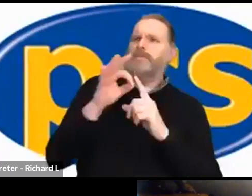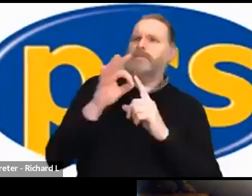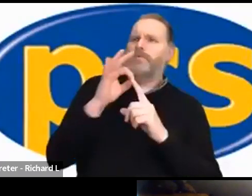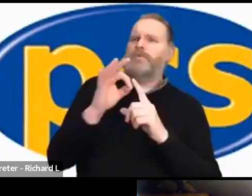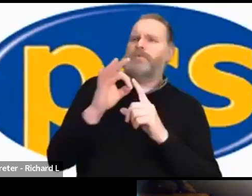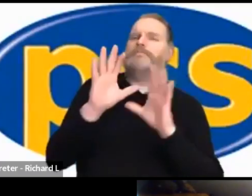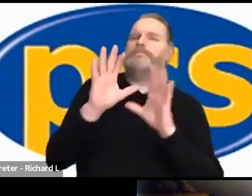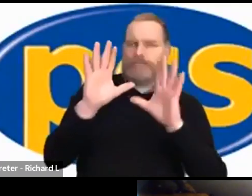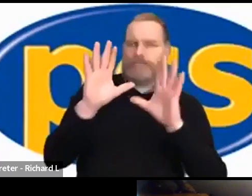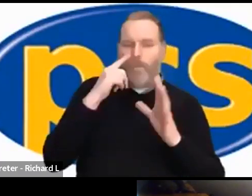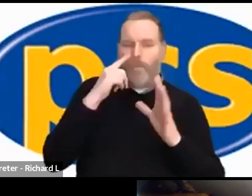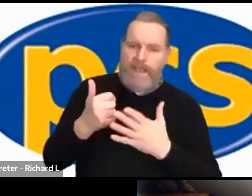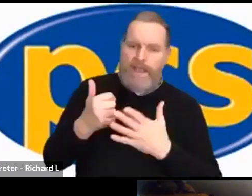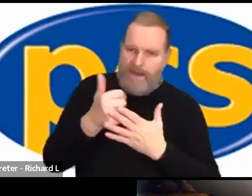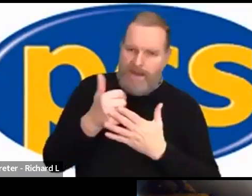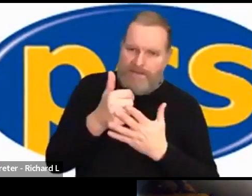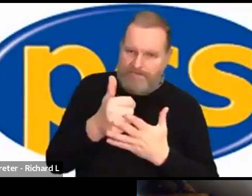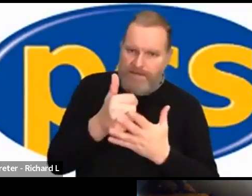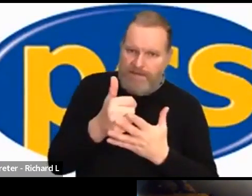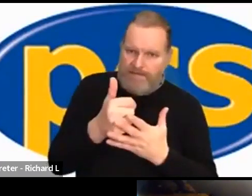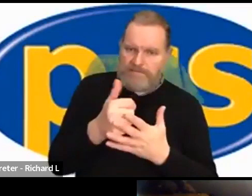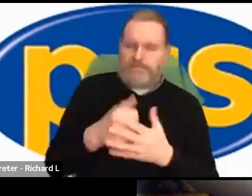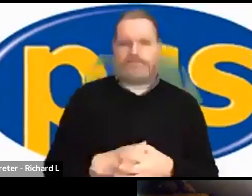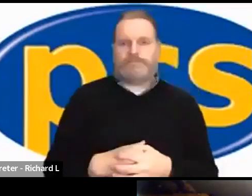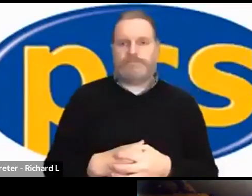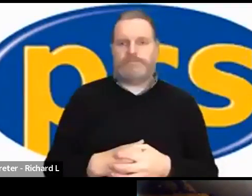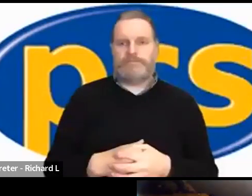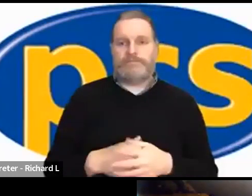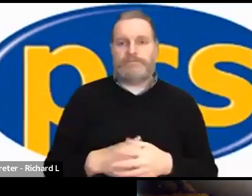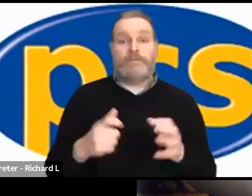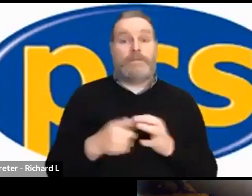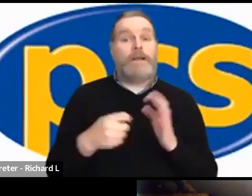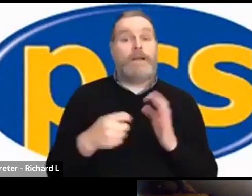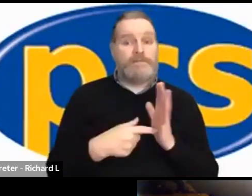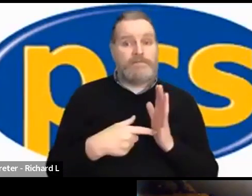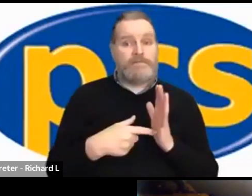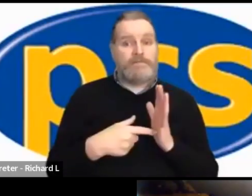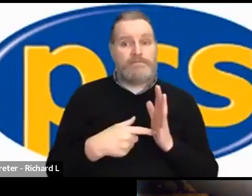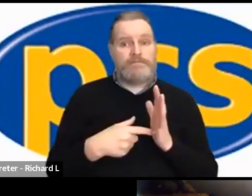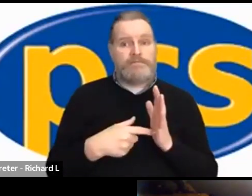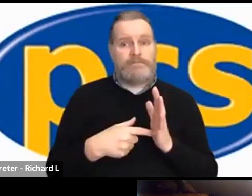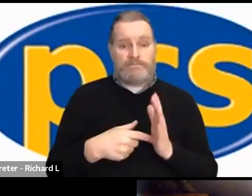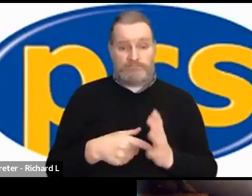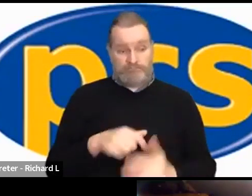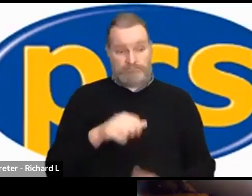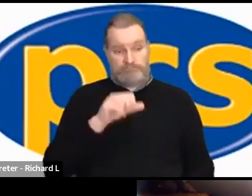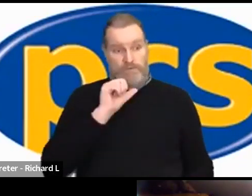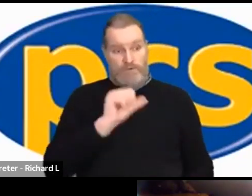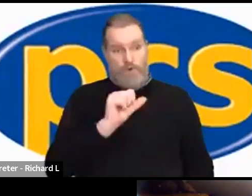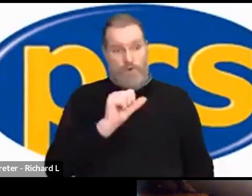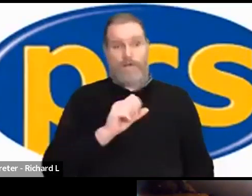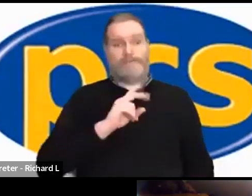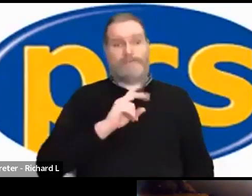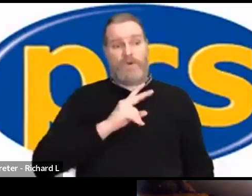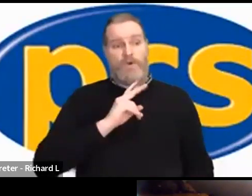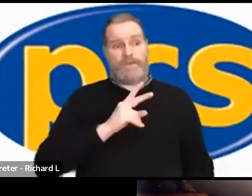advice , we , we have advice on our website. But again talk to someone. But I just wanna make But I just wanna make the point It is the genuine voice of